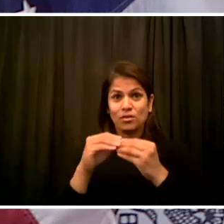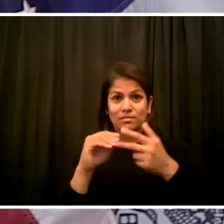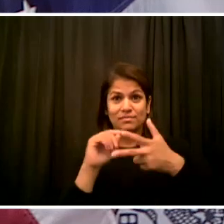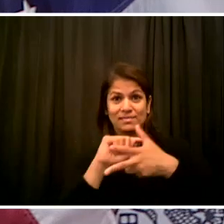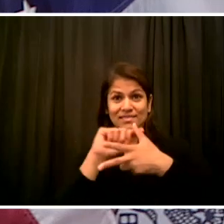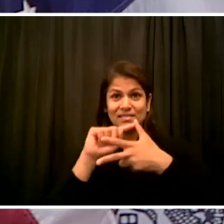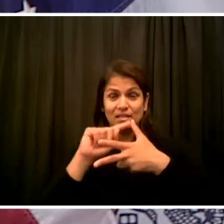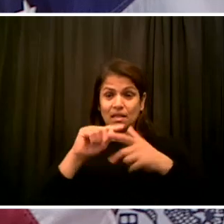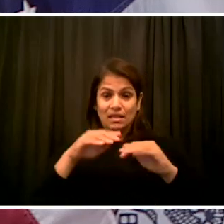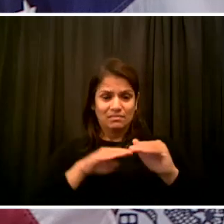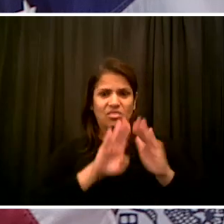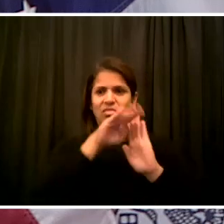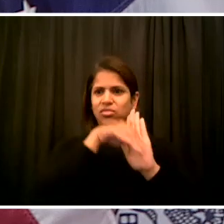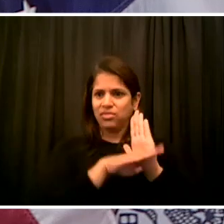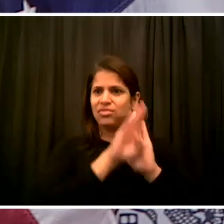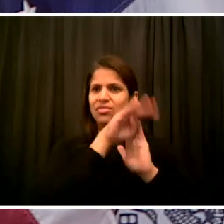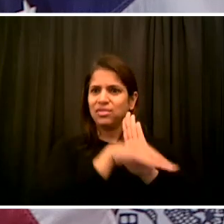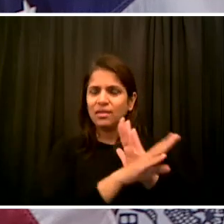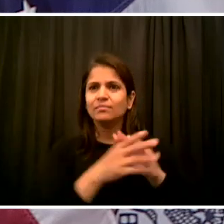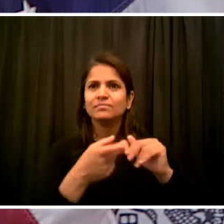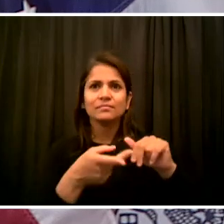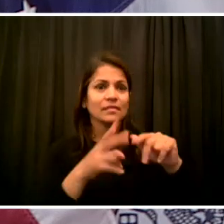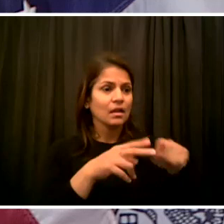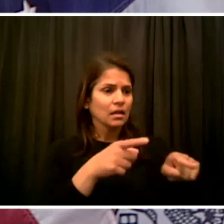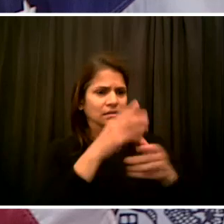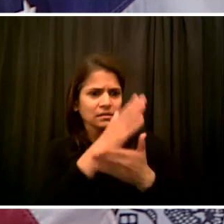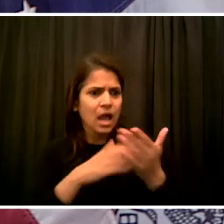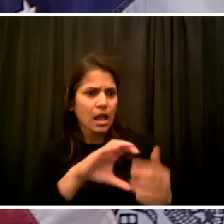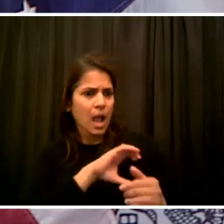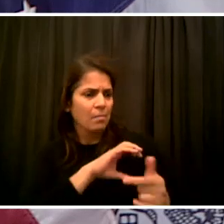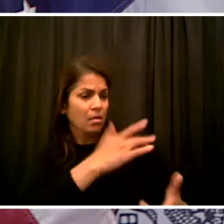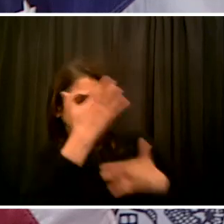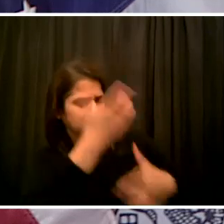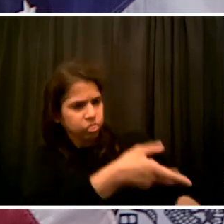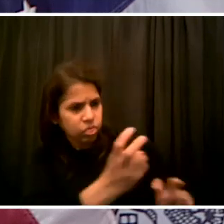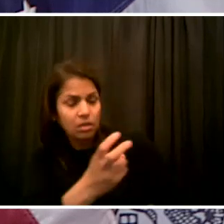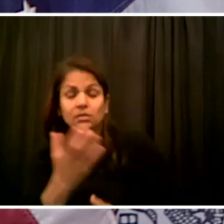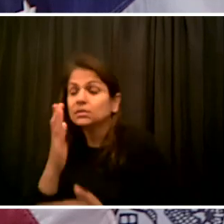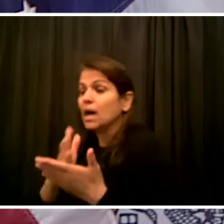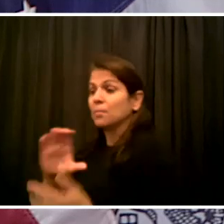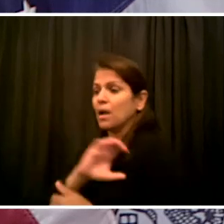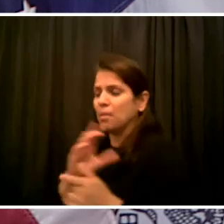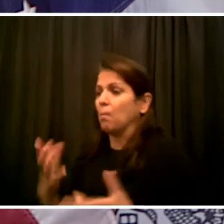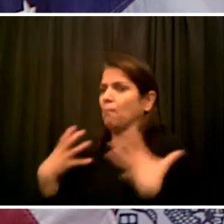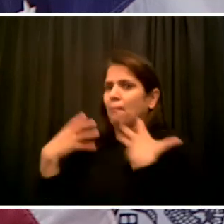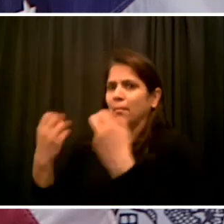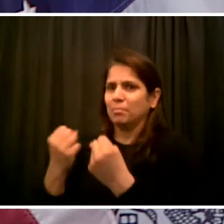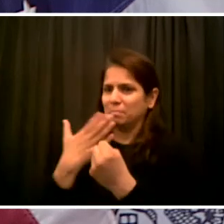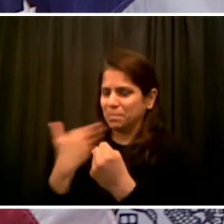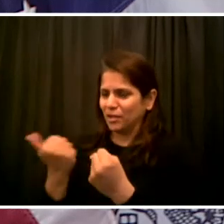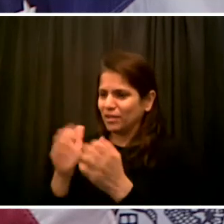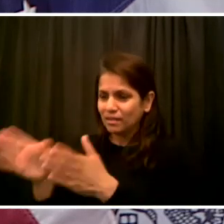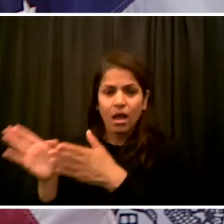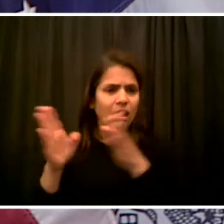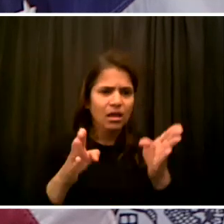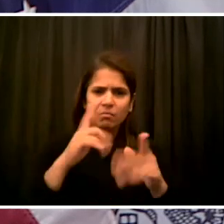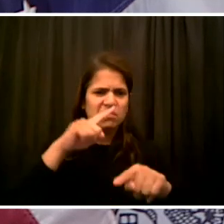REALLY WHAT YOU SAW IN 9/11 IN SOME REGARDS WITH THE SHEER NUMB ER OF PEOPLE AFFECTE.D AND I CA NTELL YOU JUST IN THE POLICE